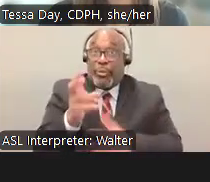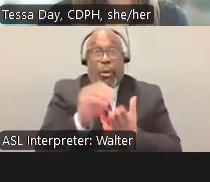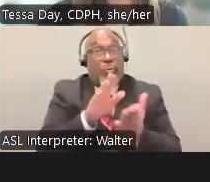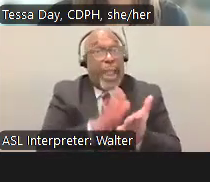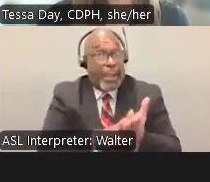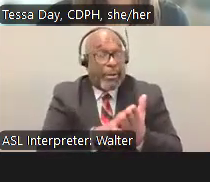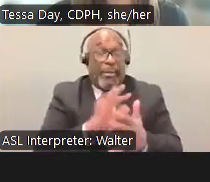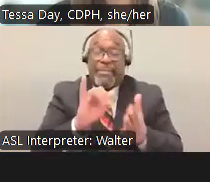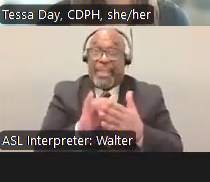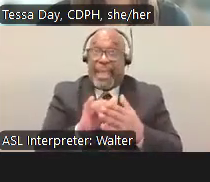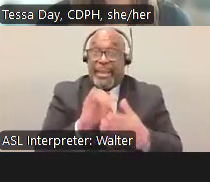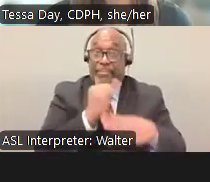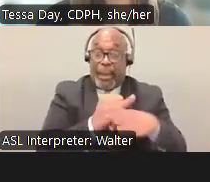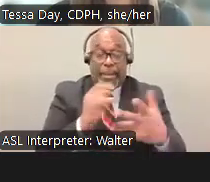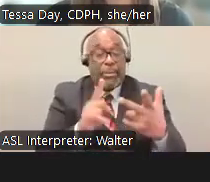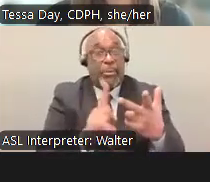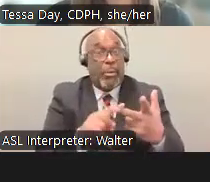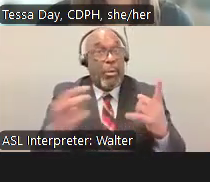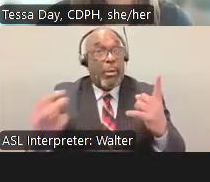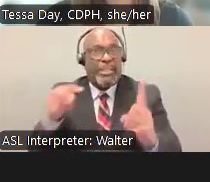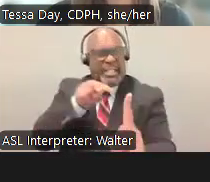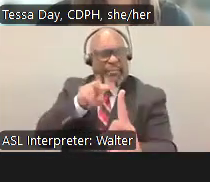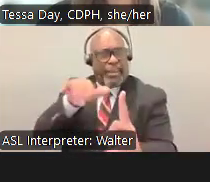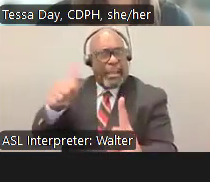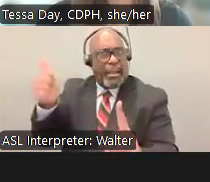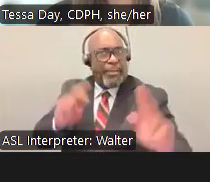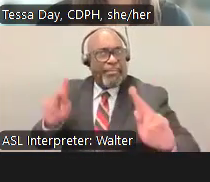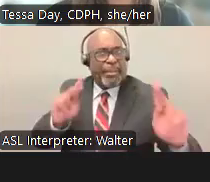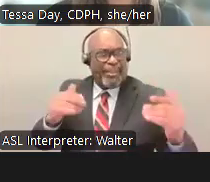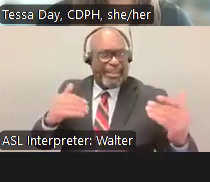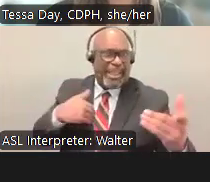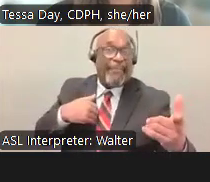13:20:38 is perceived by others as having 13:20:43 such an impairment.